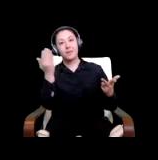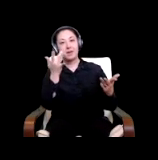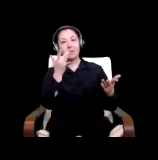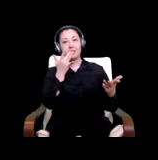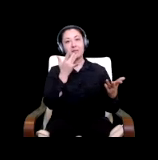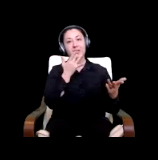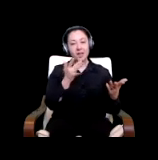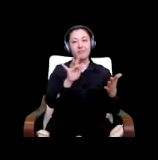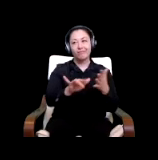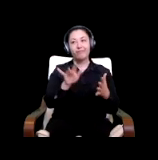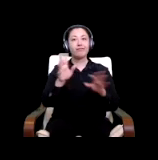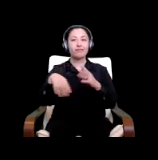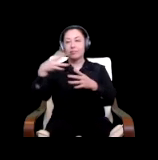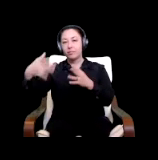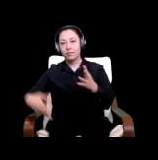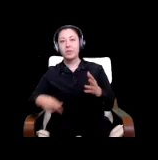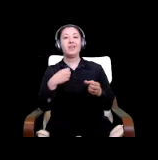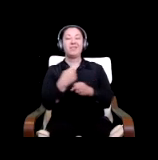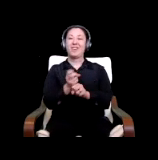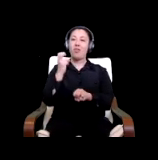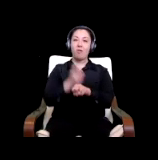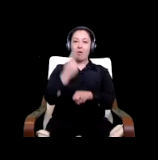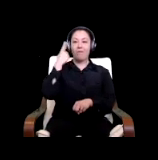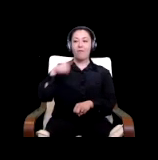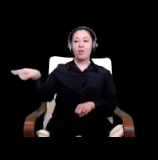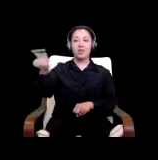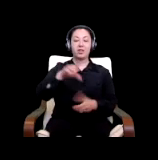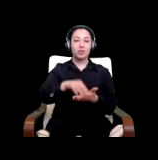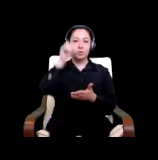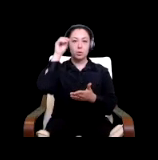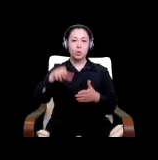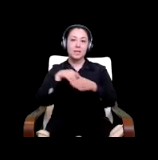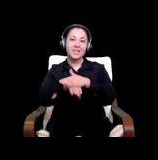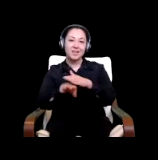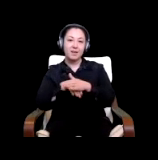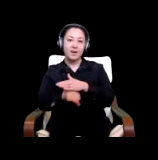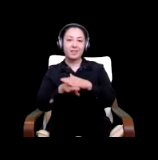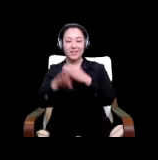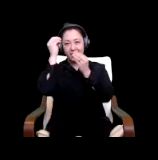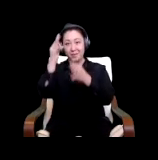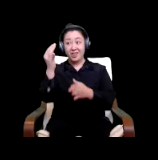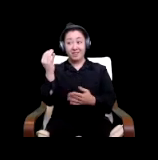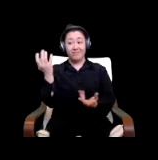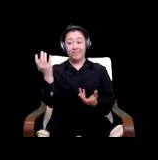access information if the schools and educational professionals do not specifically think about